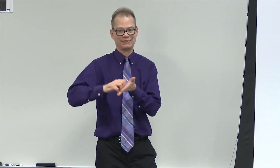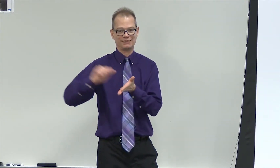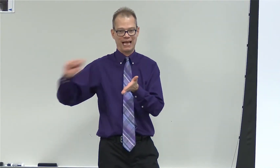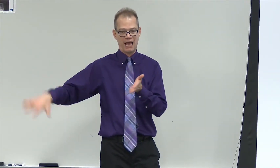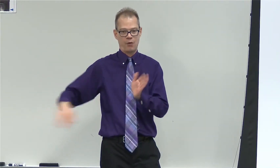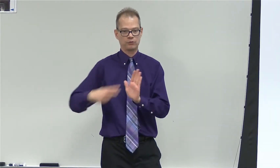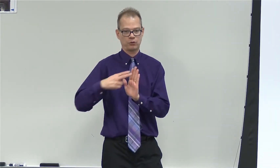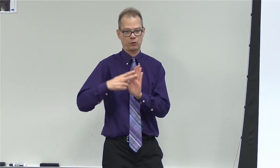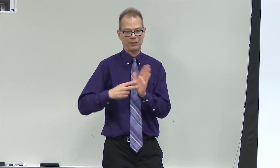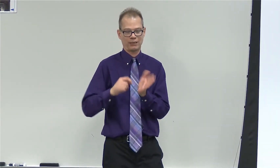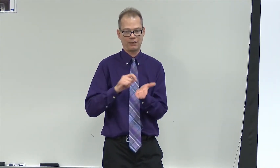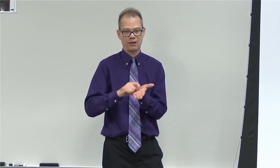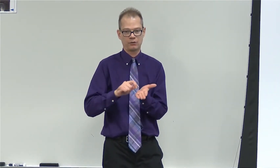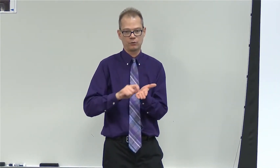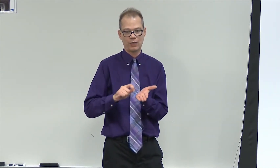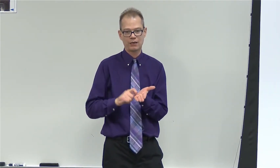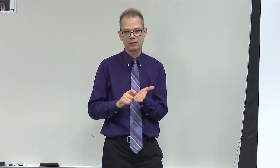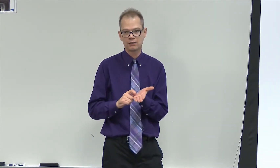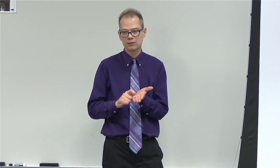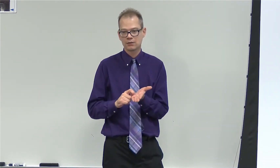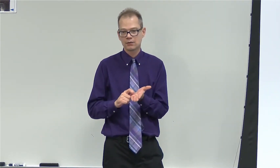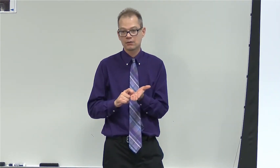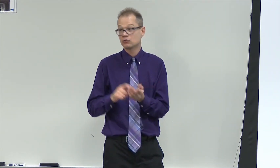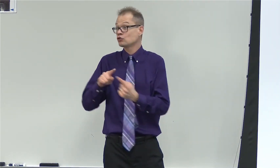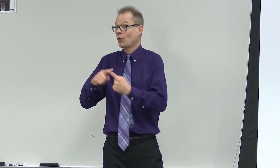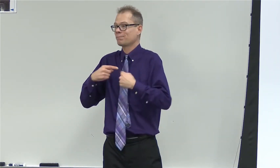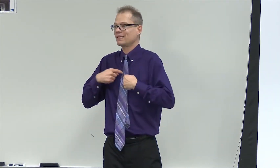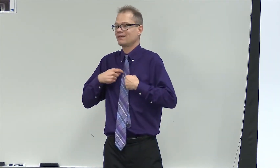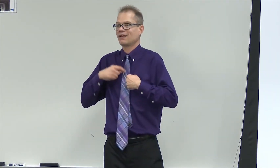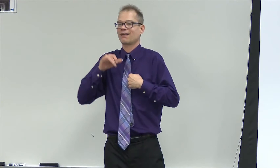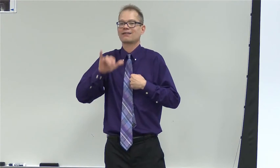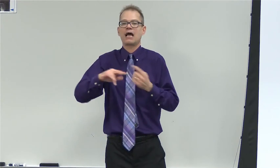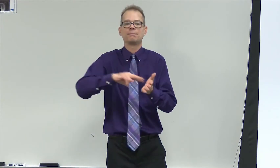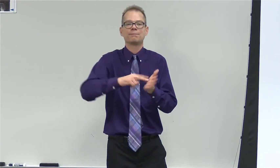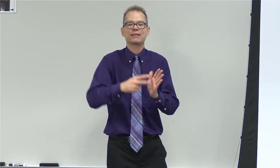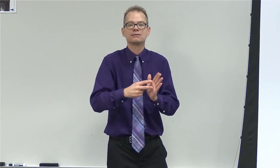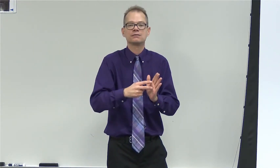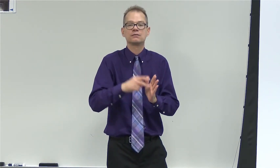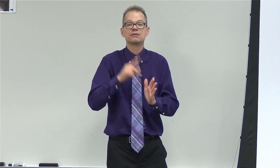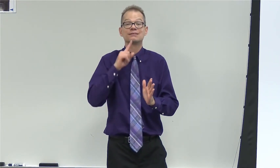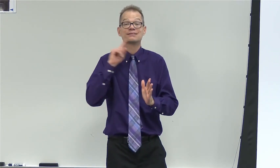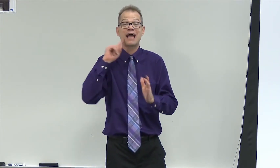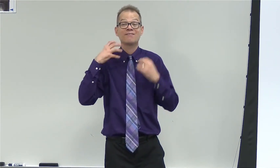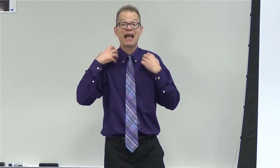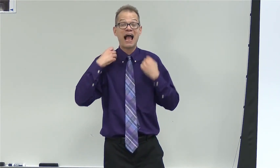even when we took out their reading and writing skills.